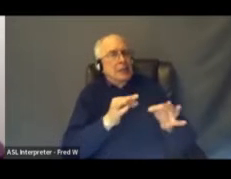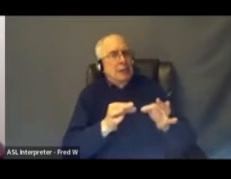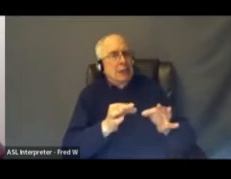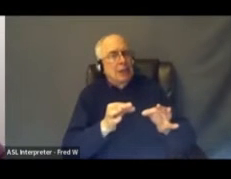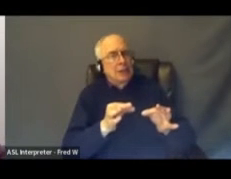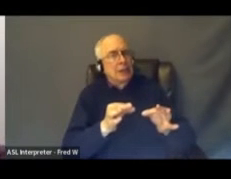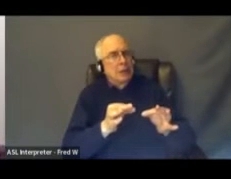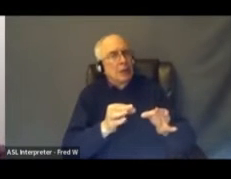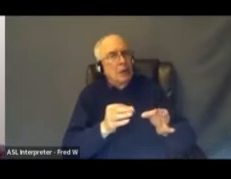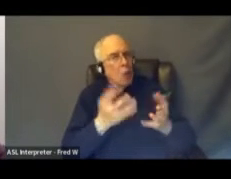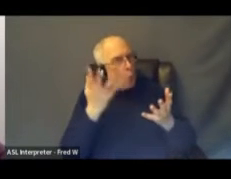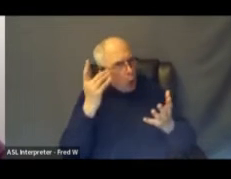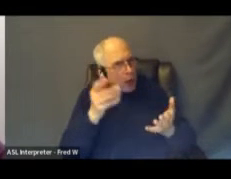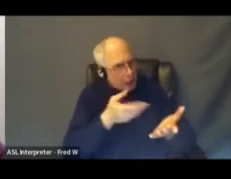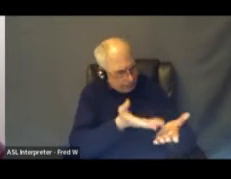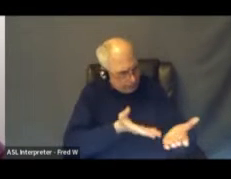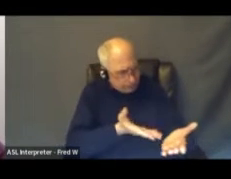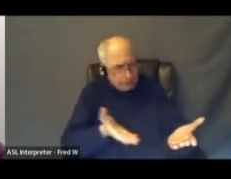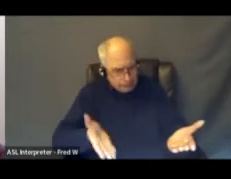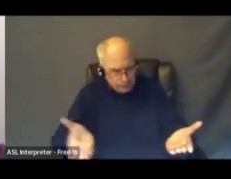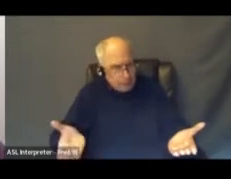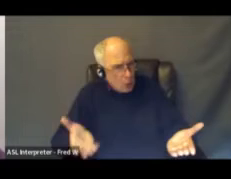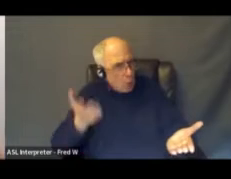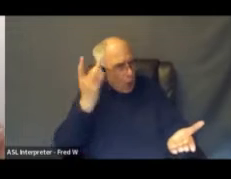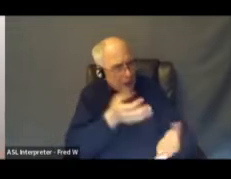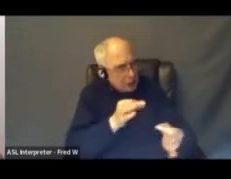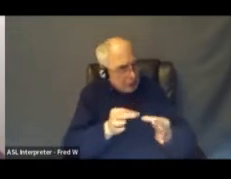this, I give the instructions that I'm going to ask some